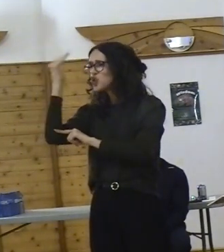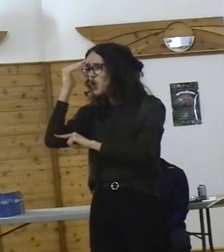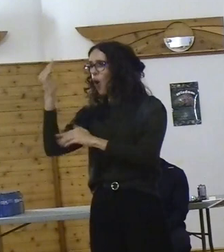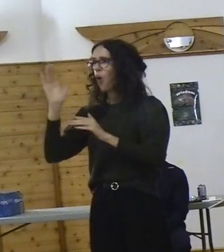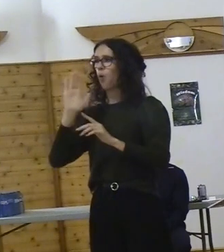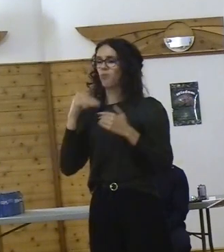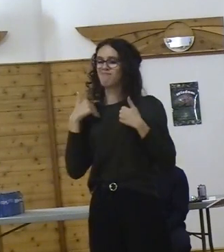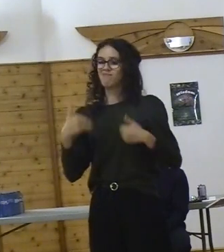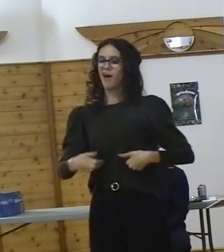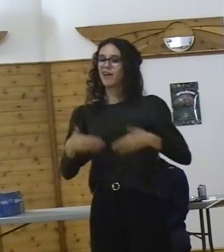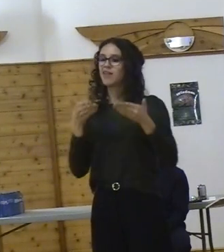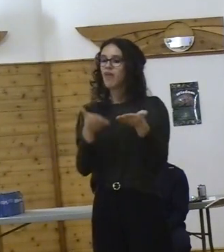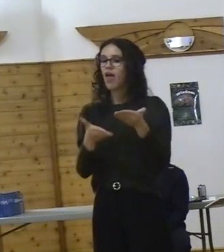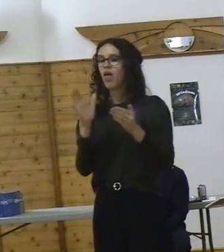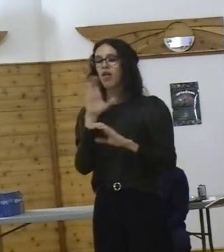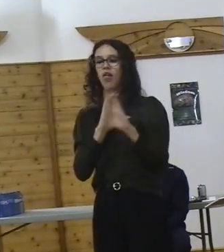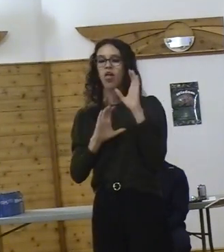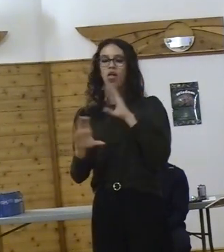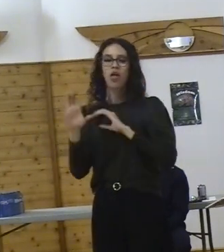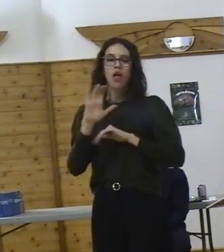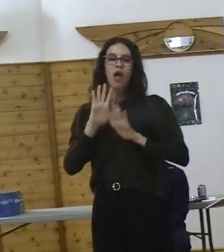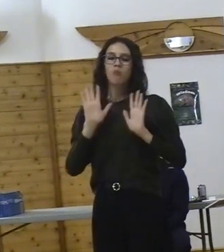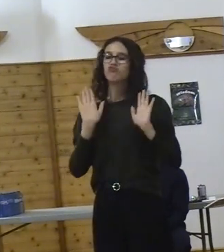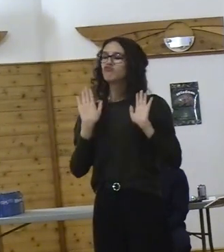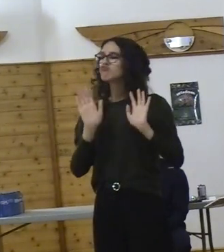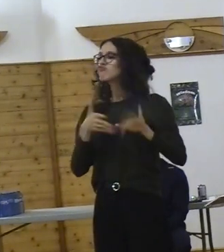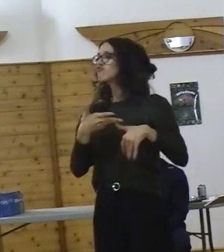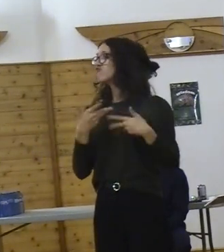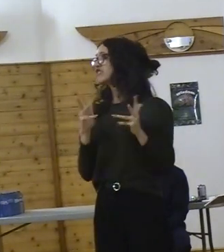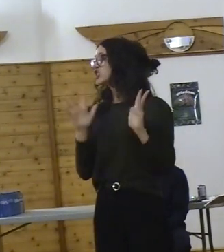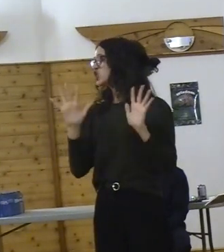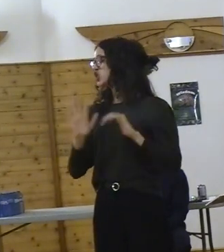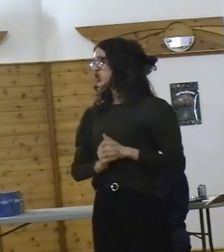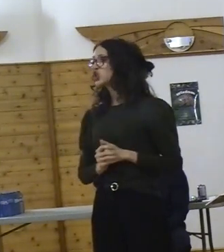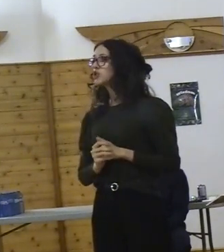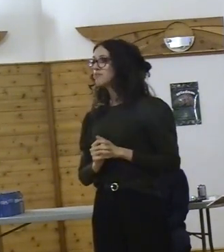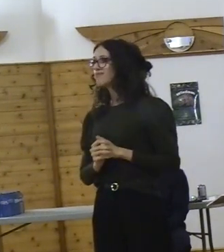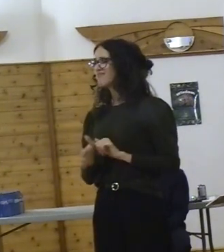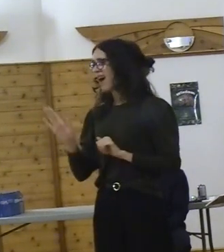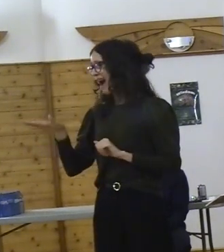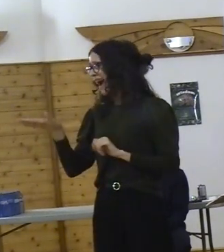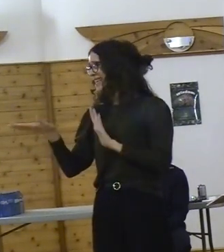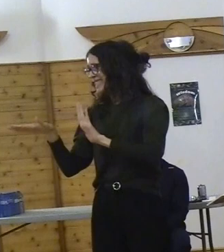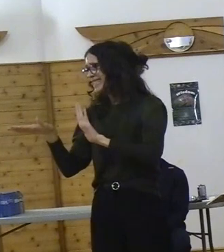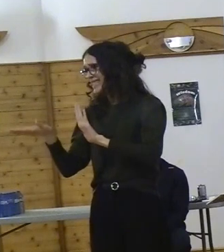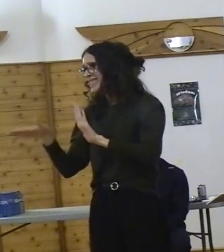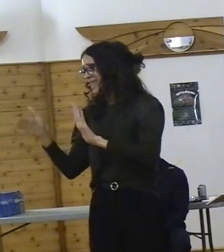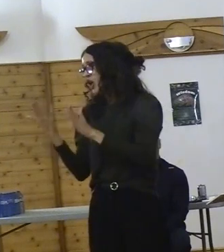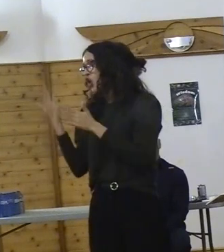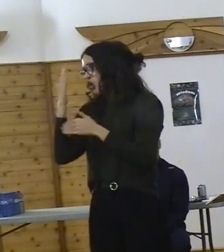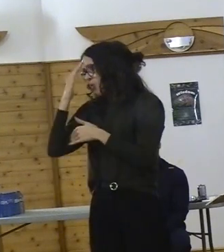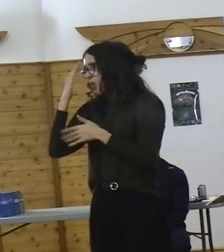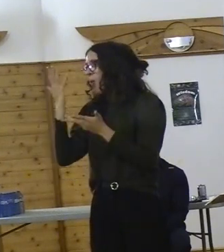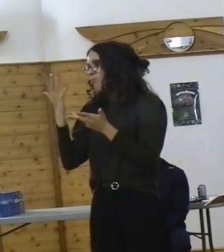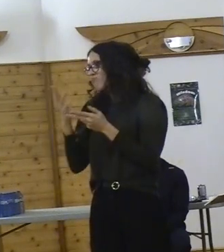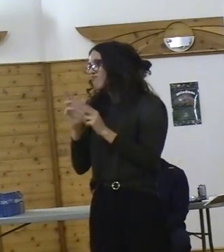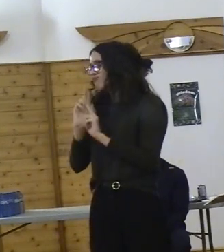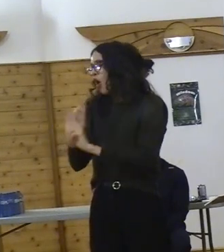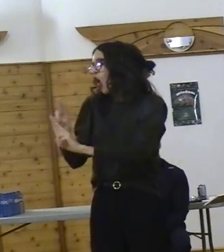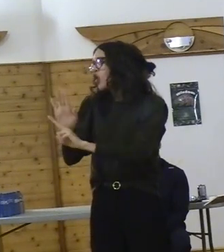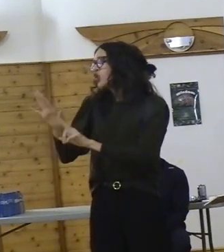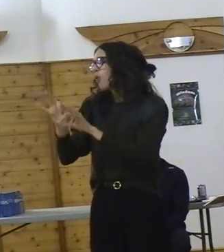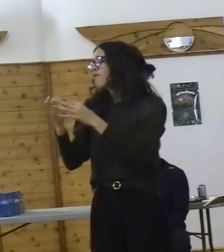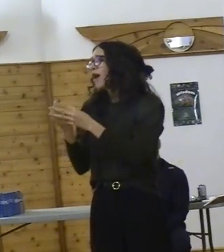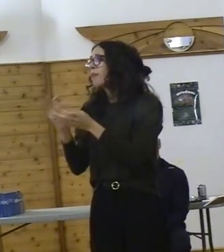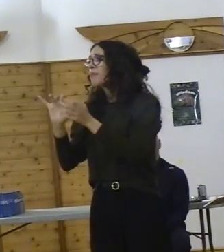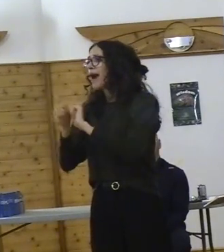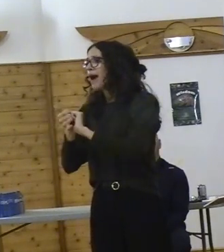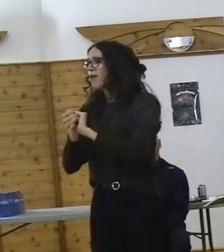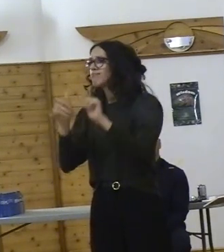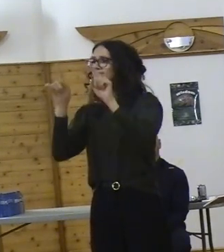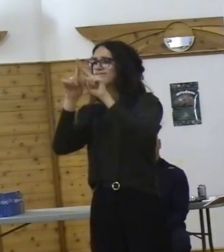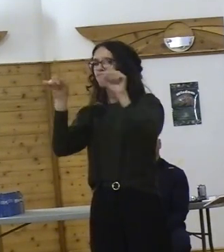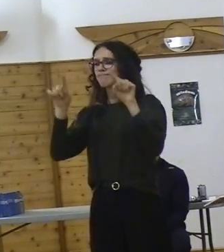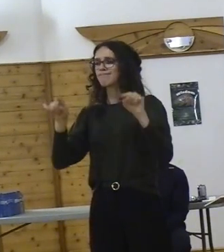So they thought they would shut my mouth by giving me a monument.